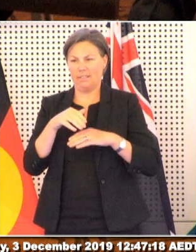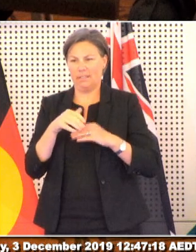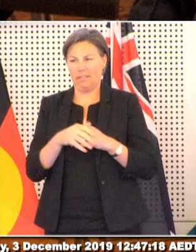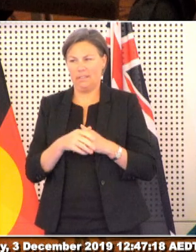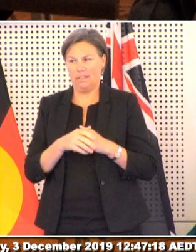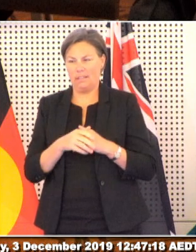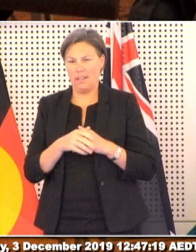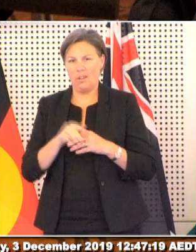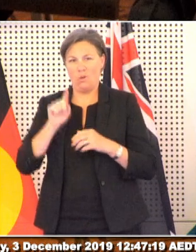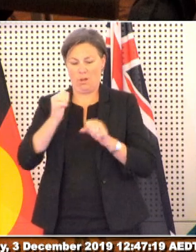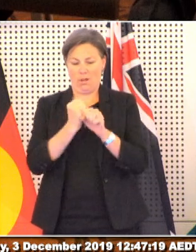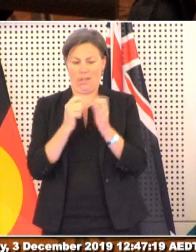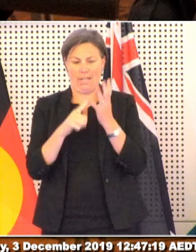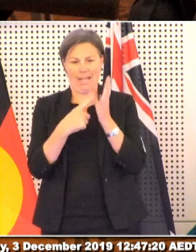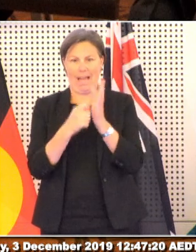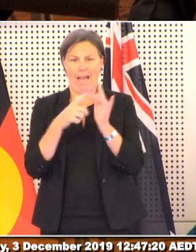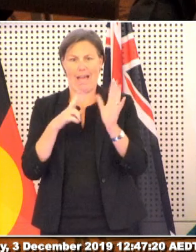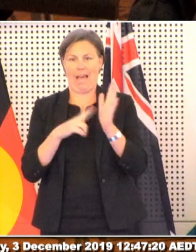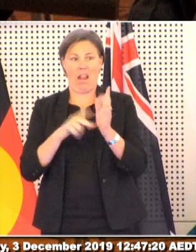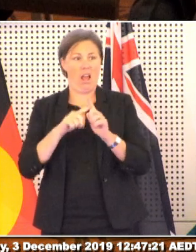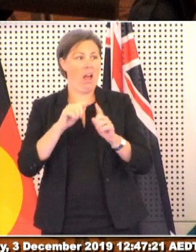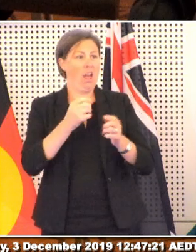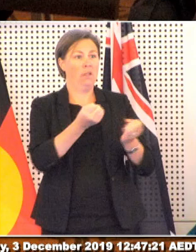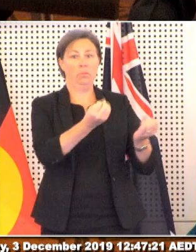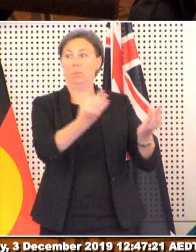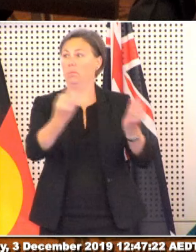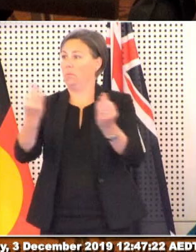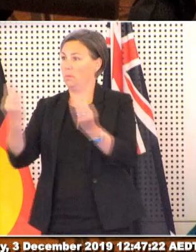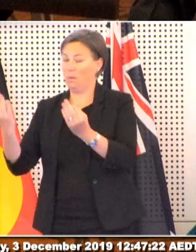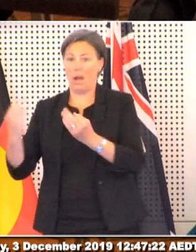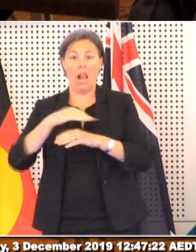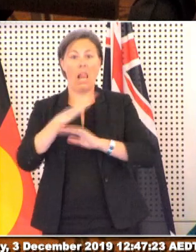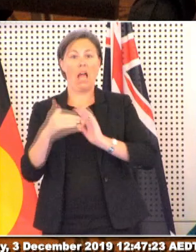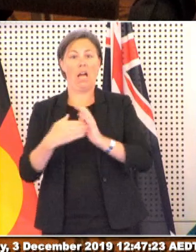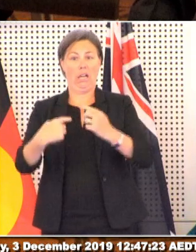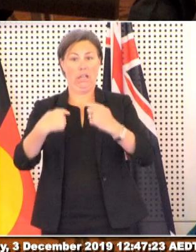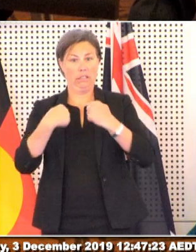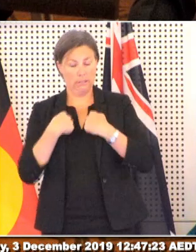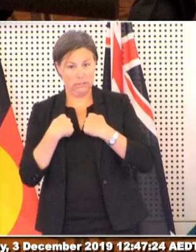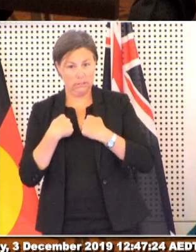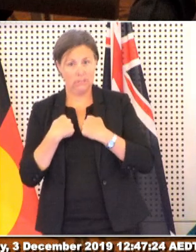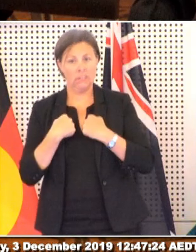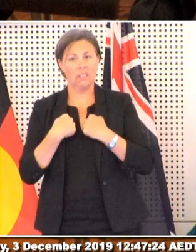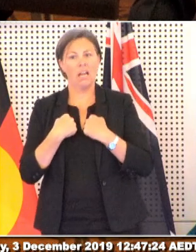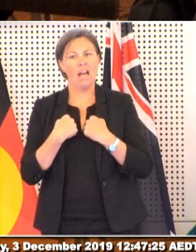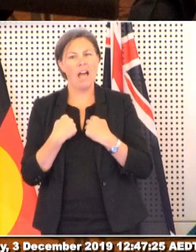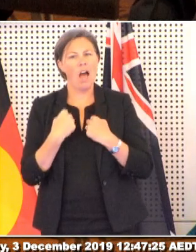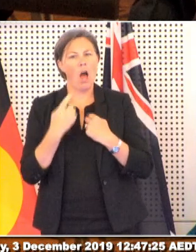guardian of last resort for people whose accommodation may involve group homes.